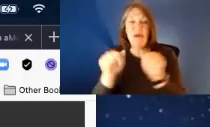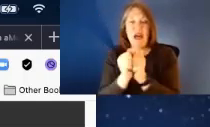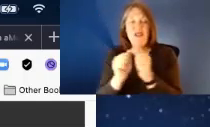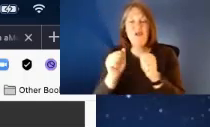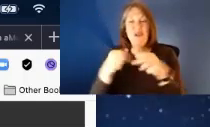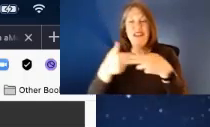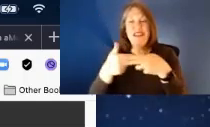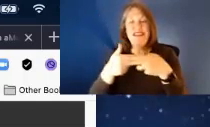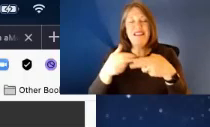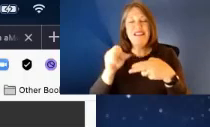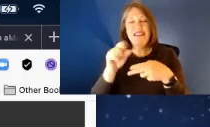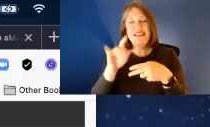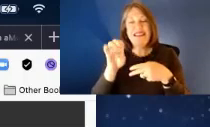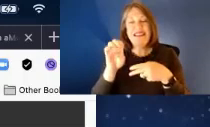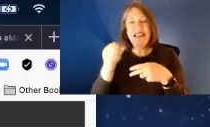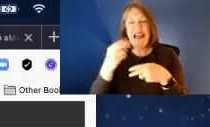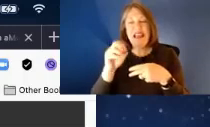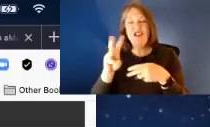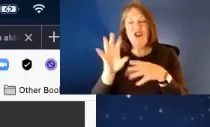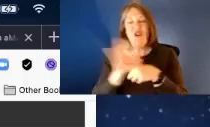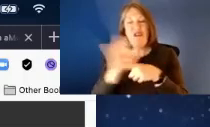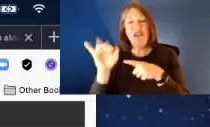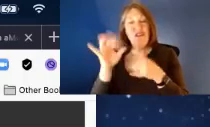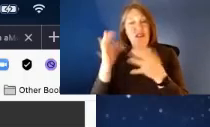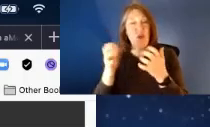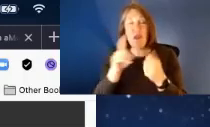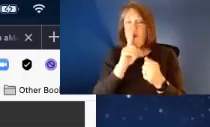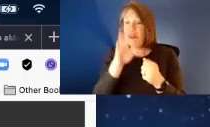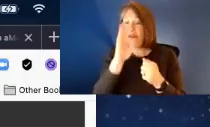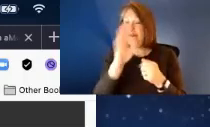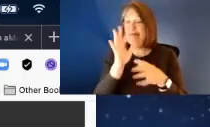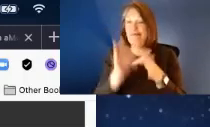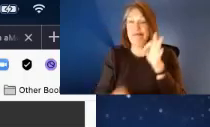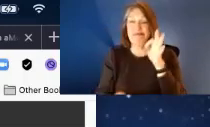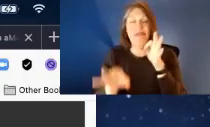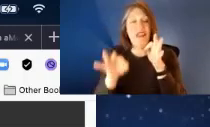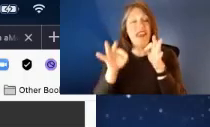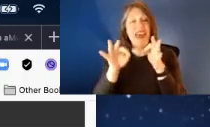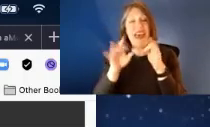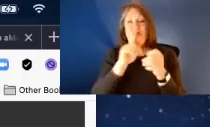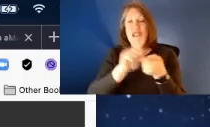06:50:51 So this one, if you just want to be really straightforward and convert a PowerPoint